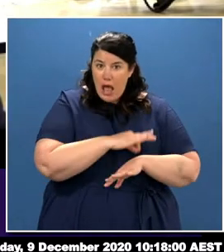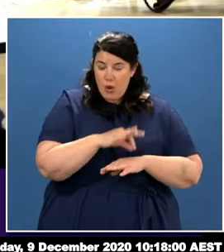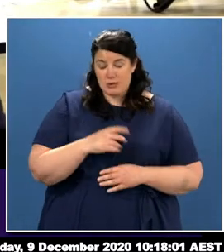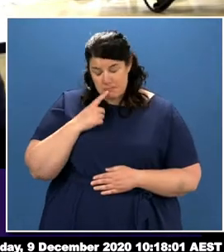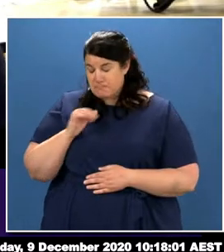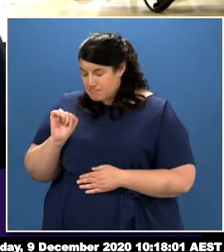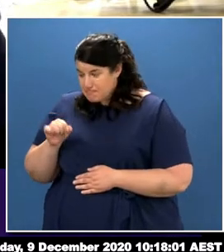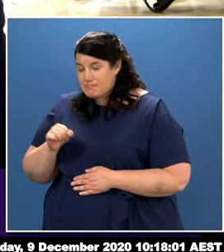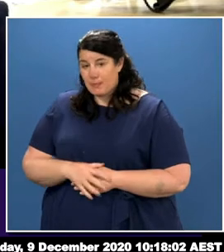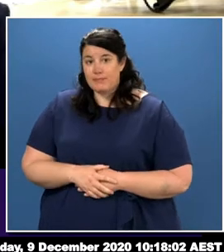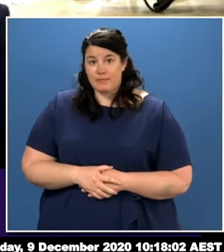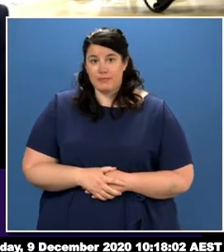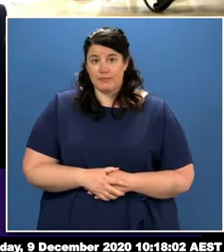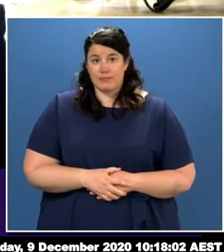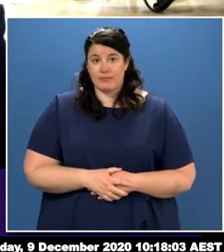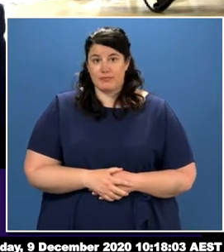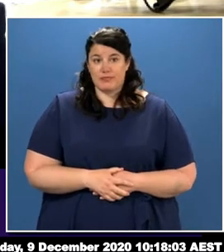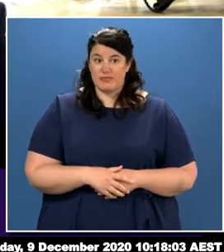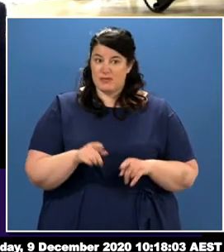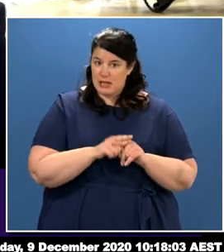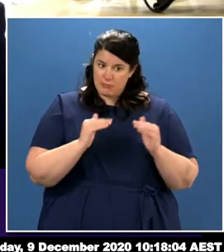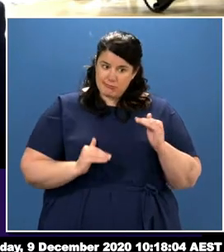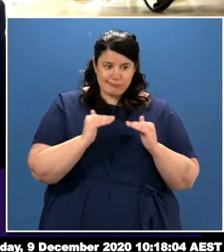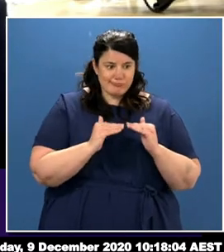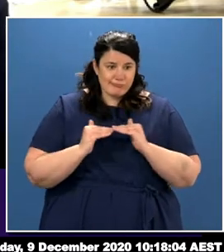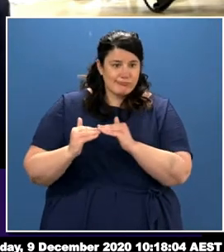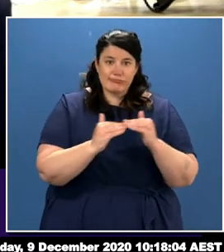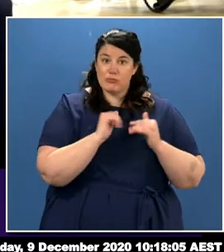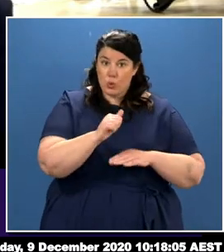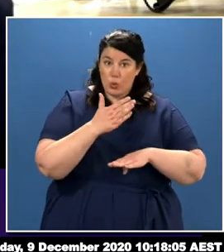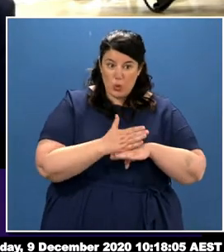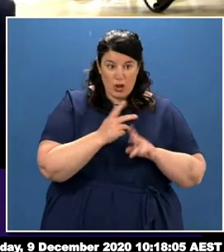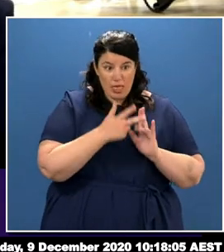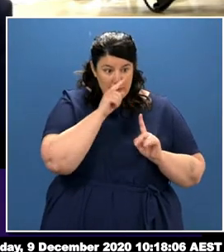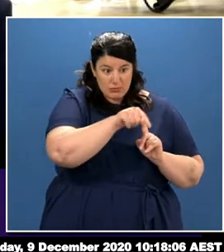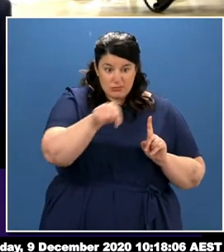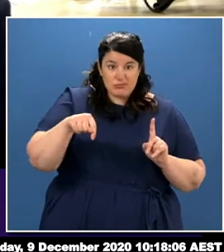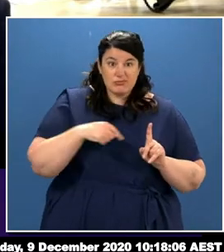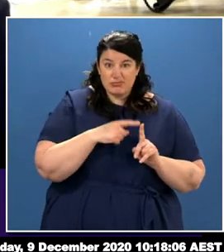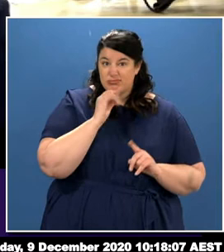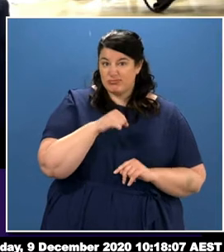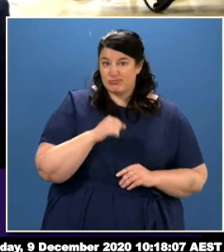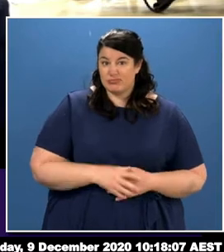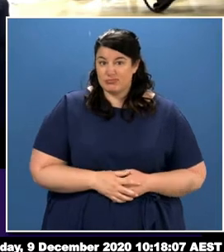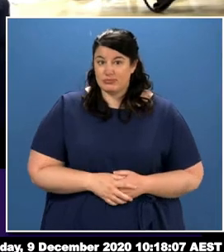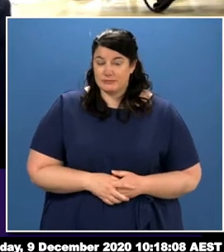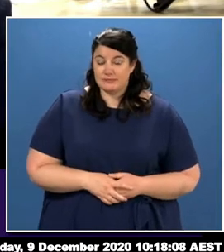You are also undertaking the same billable hours as your colleagues? MR COLLINS: Mm-hmm. For those people who are following on who aren't lawyers, we